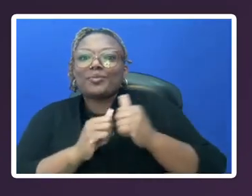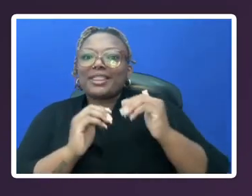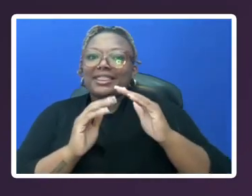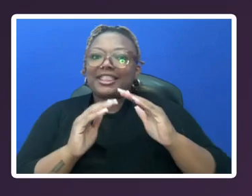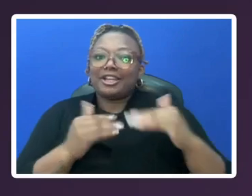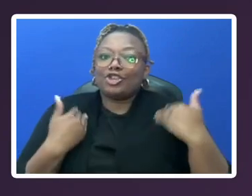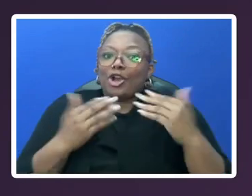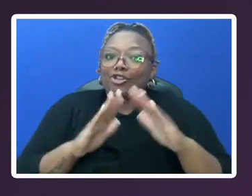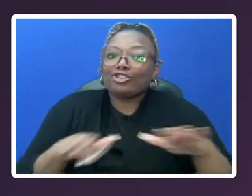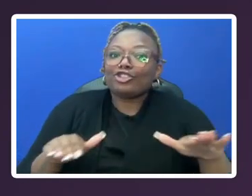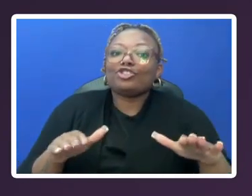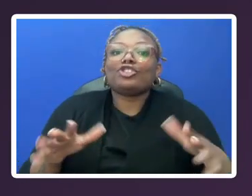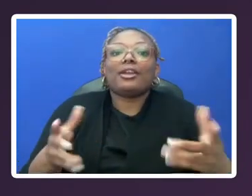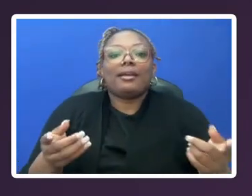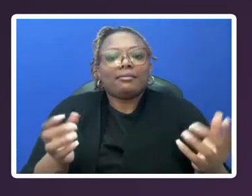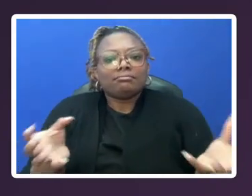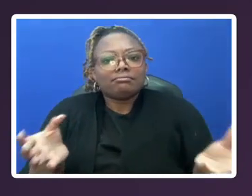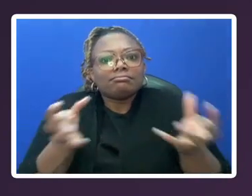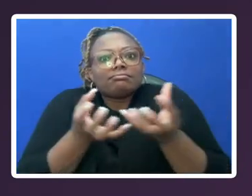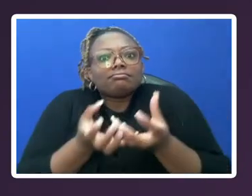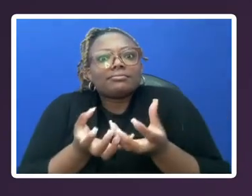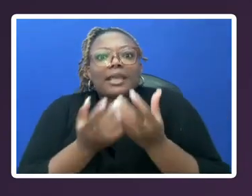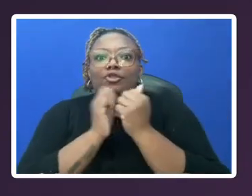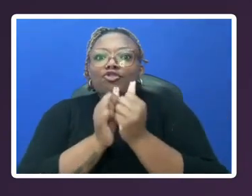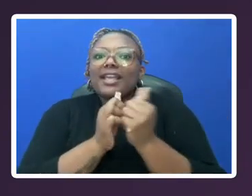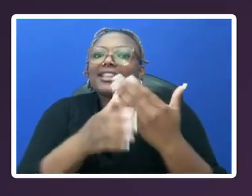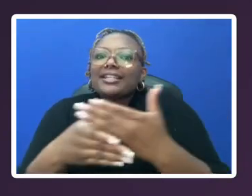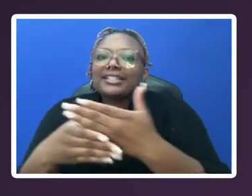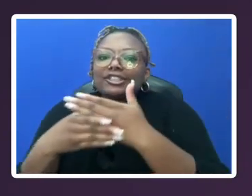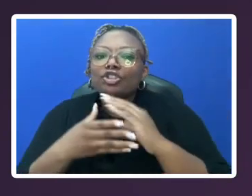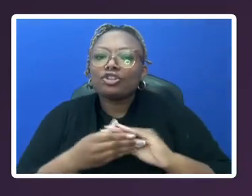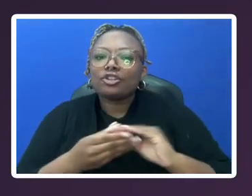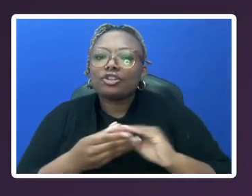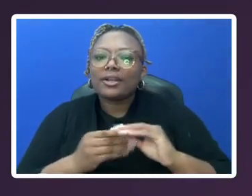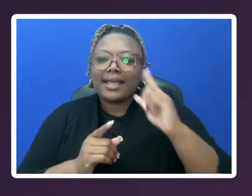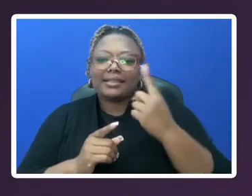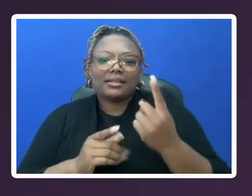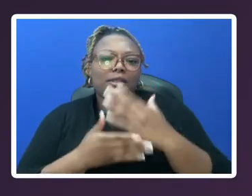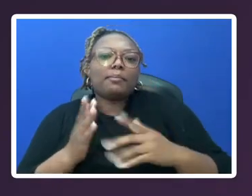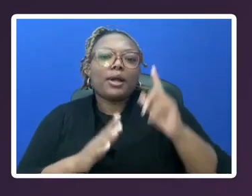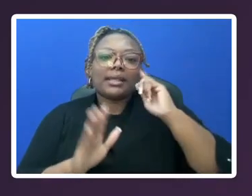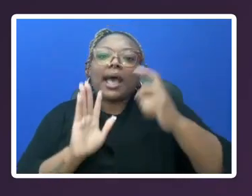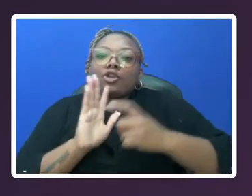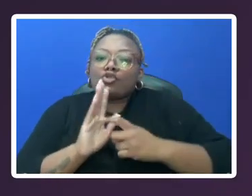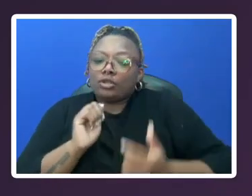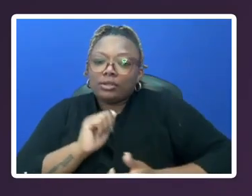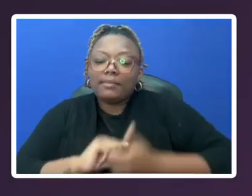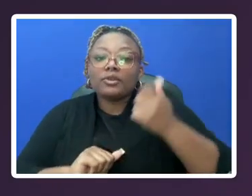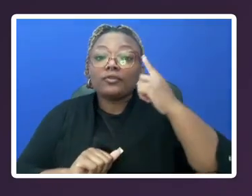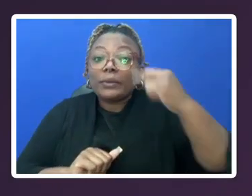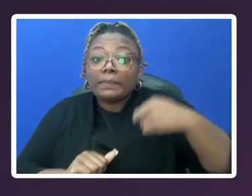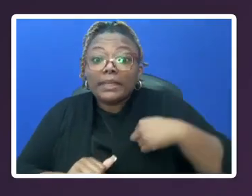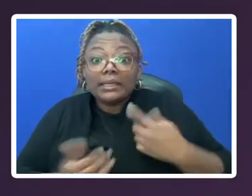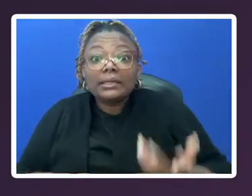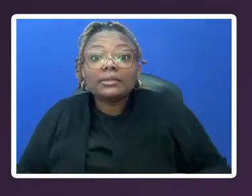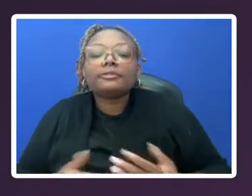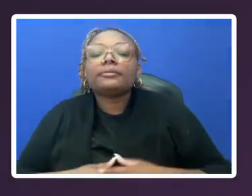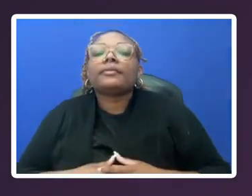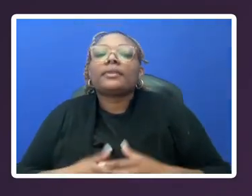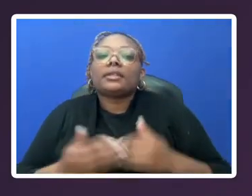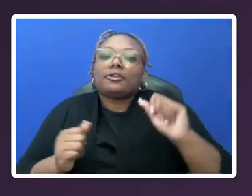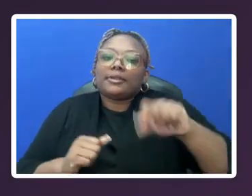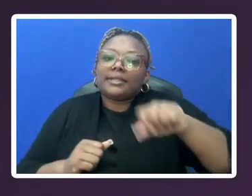stories, I think that that was one of the pieces that stood out for me. So, yeah, continue.